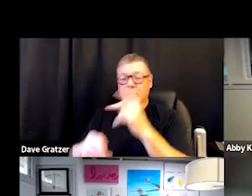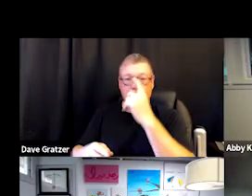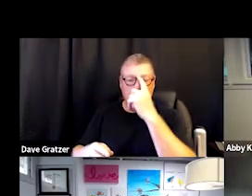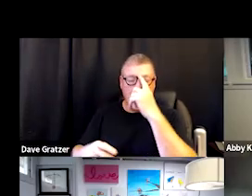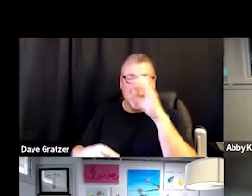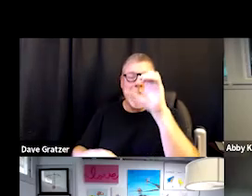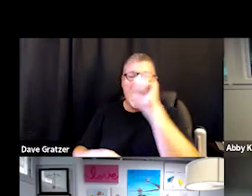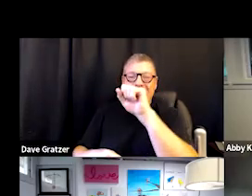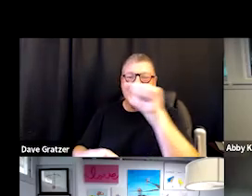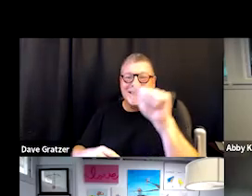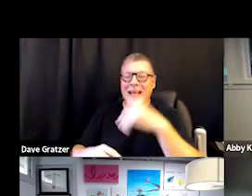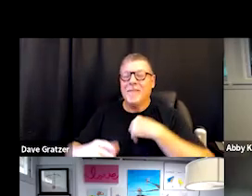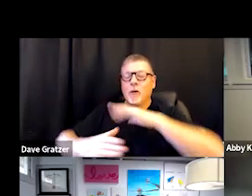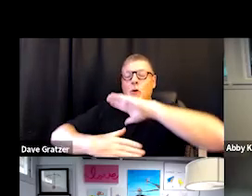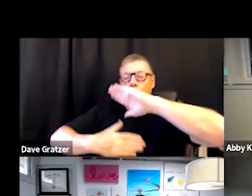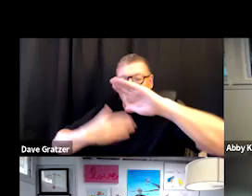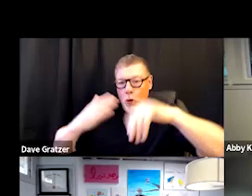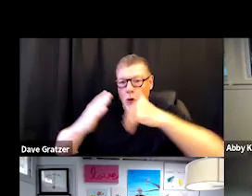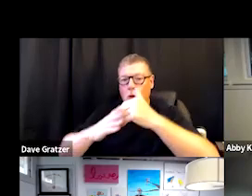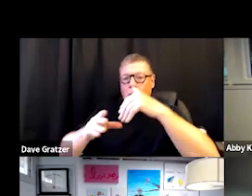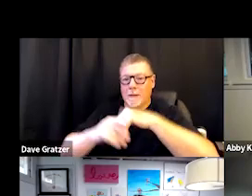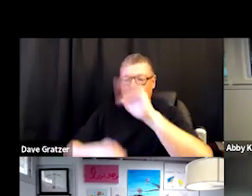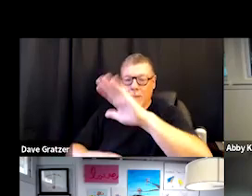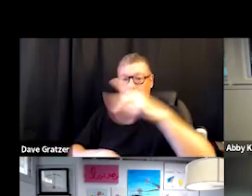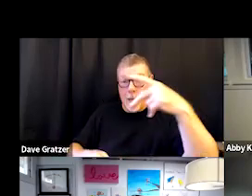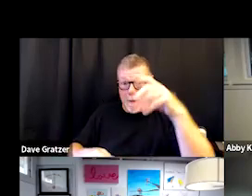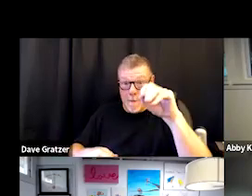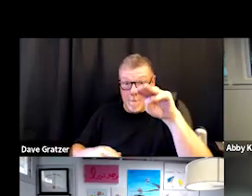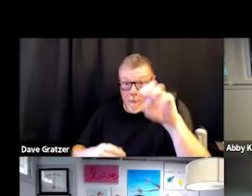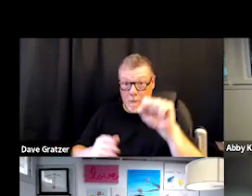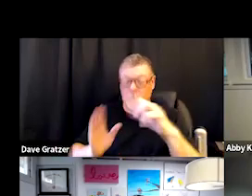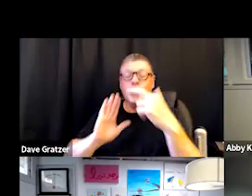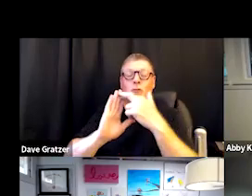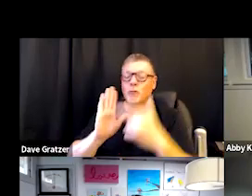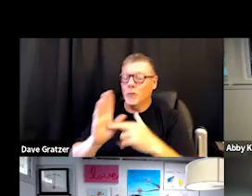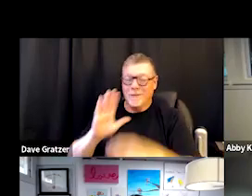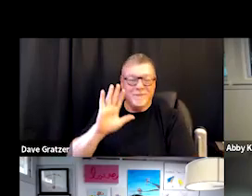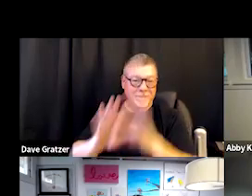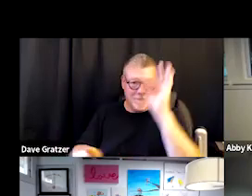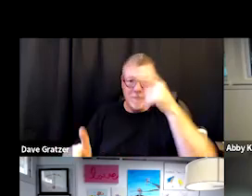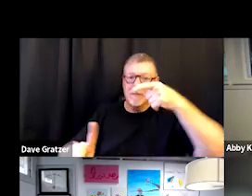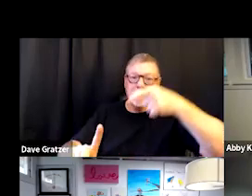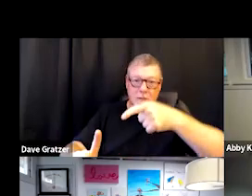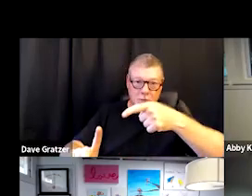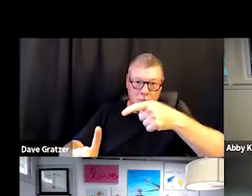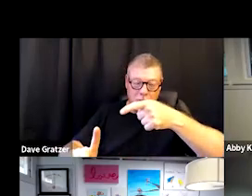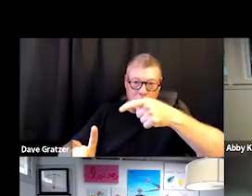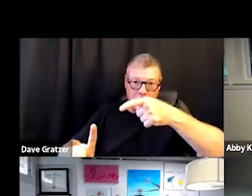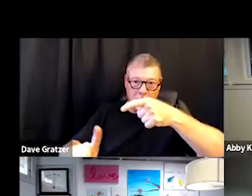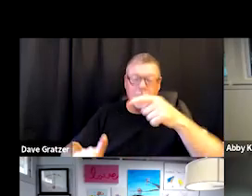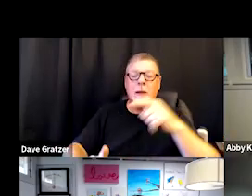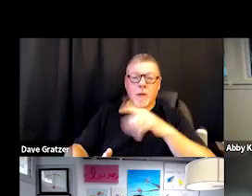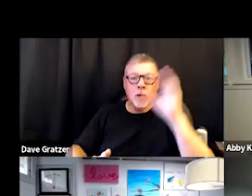of that in their POMS. So all of those rules can be found in the POMS and you can just search on their website